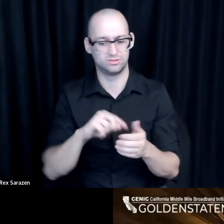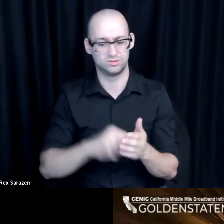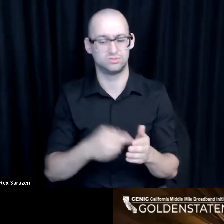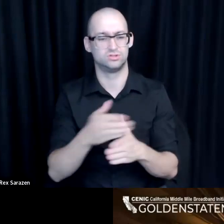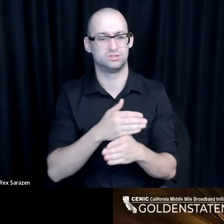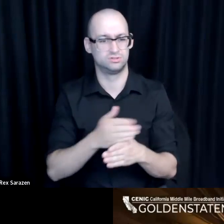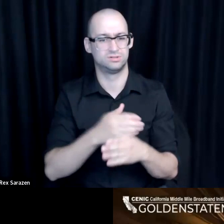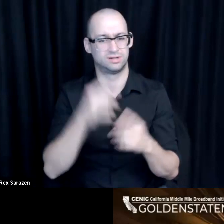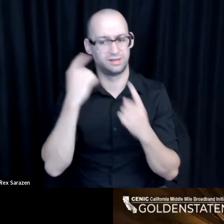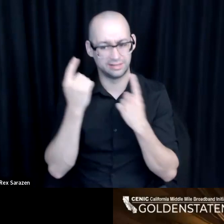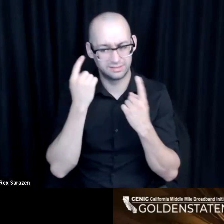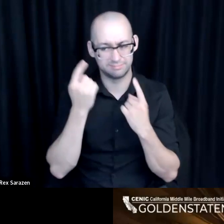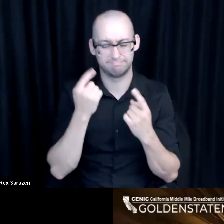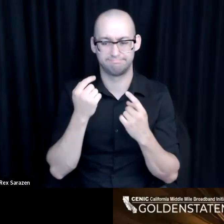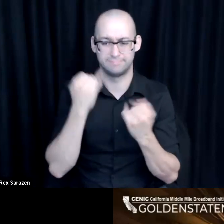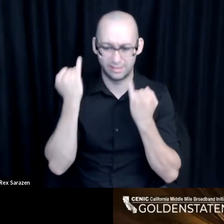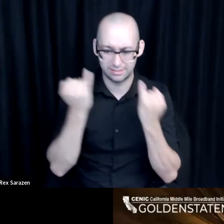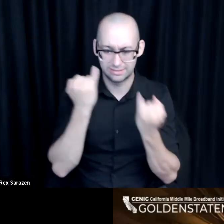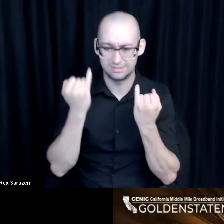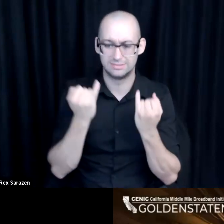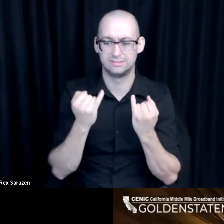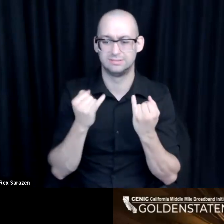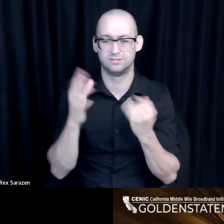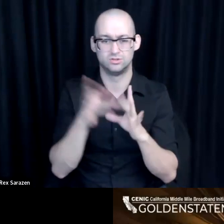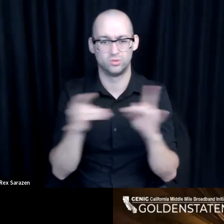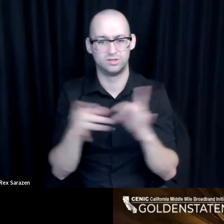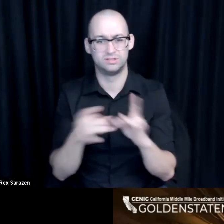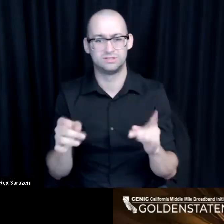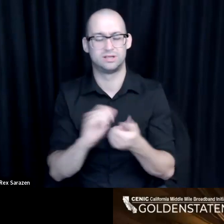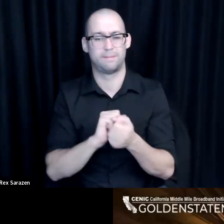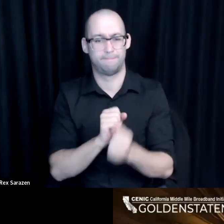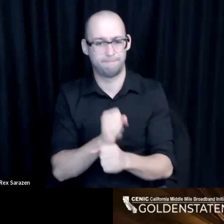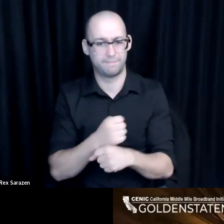It was amazing. It created this human network of people that are all doing the same thing at